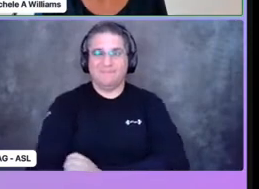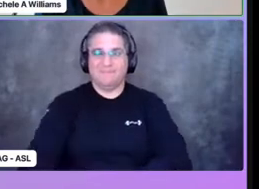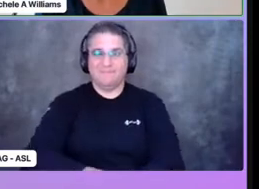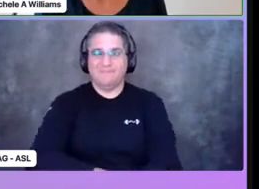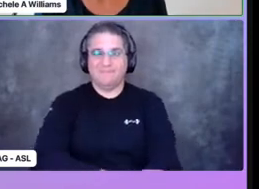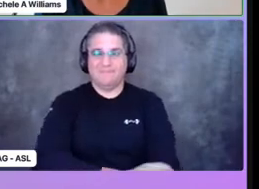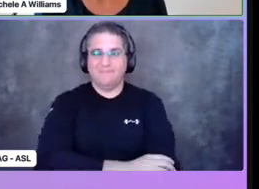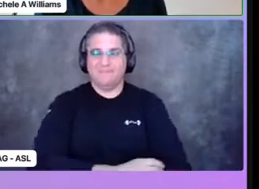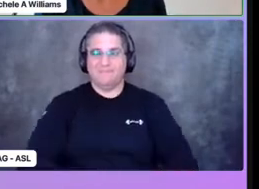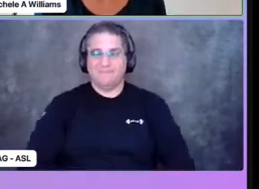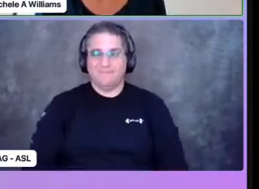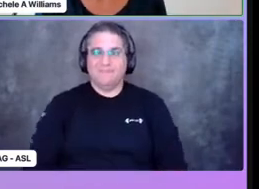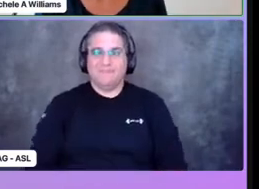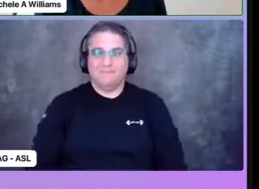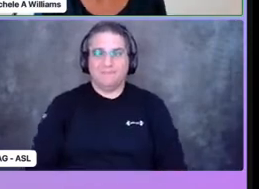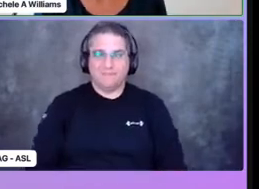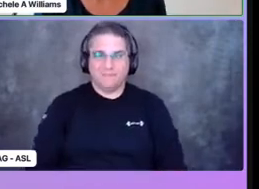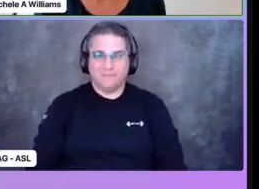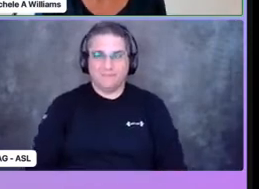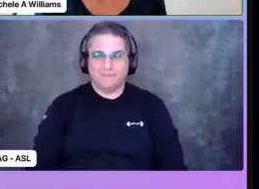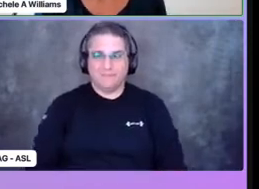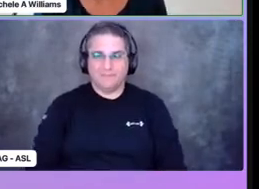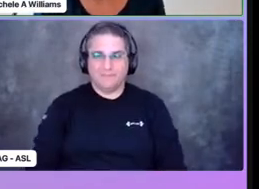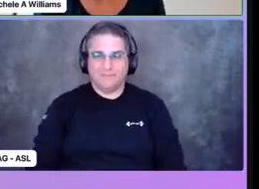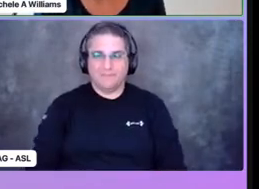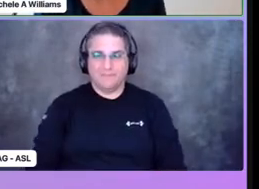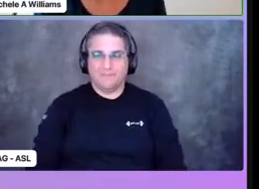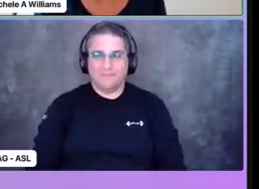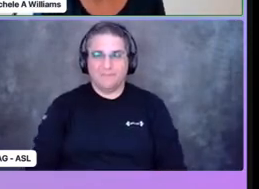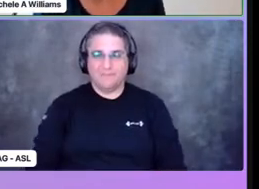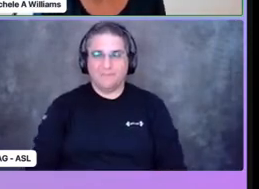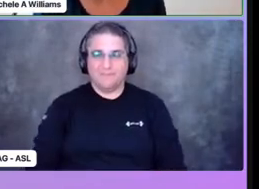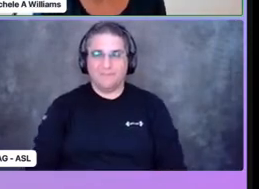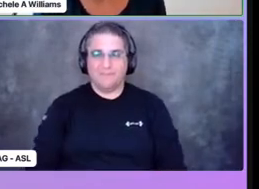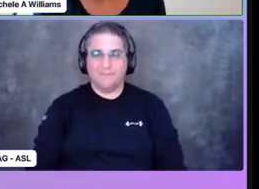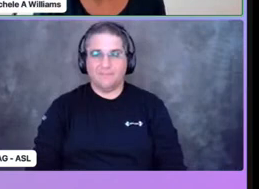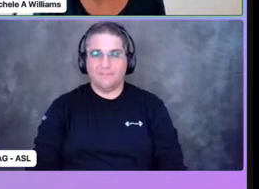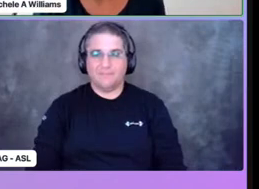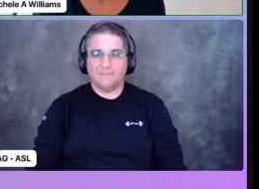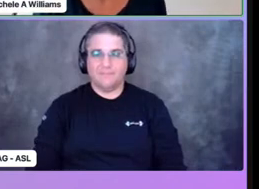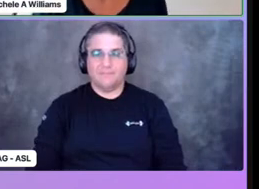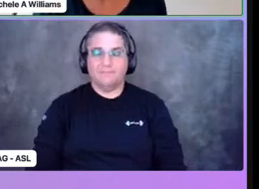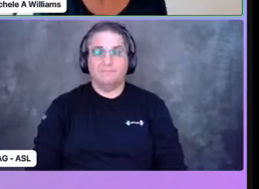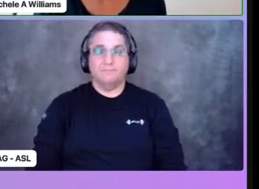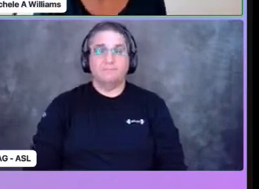from an background, but also an academic background as well. And academia is a little